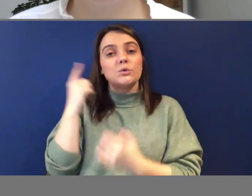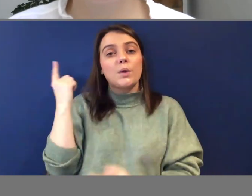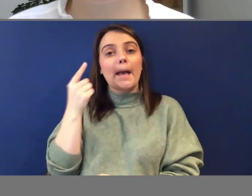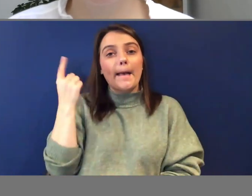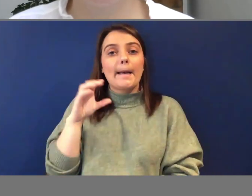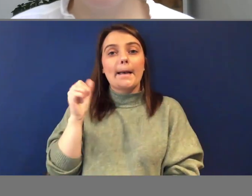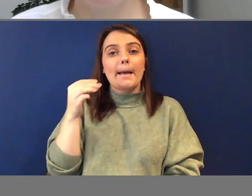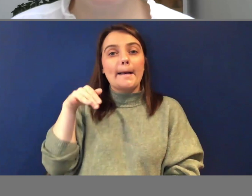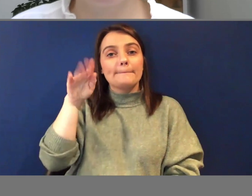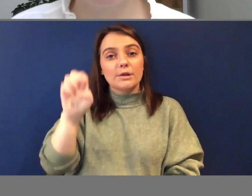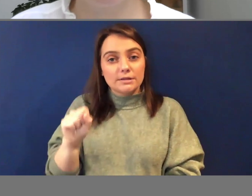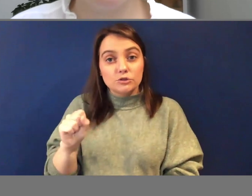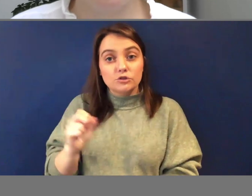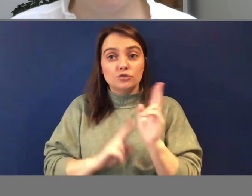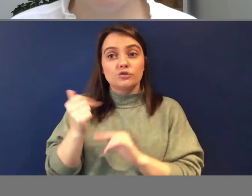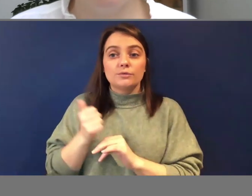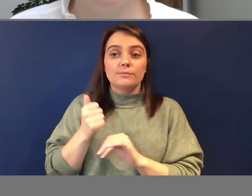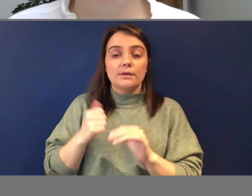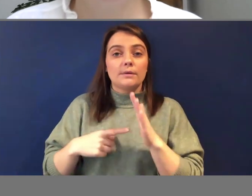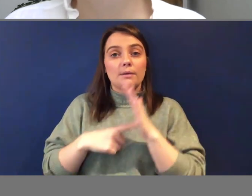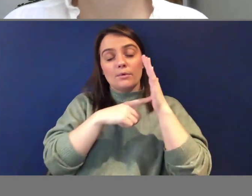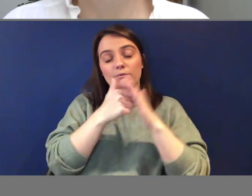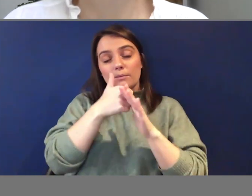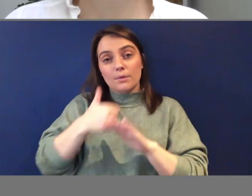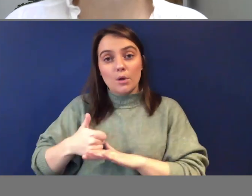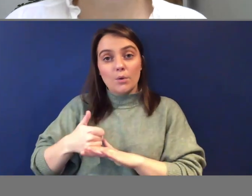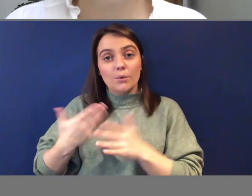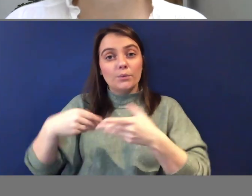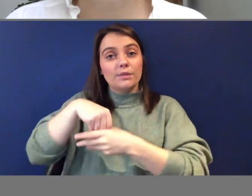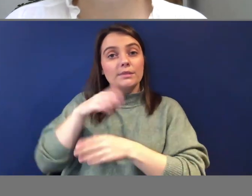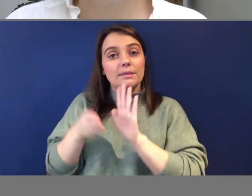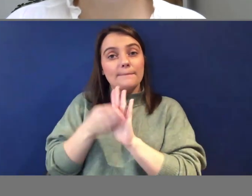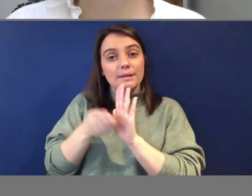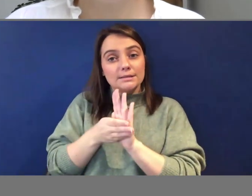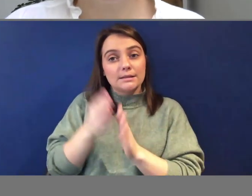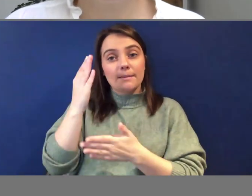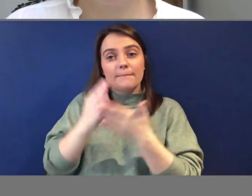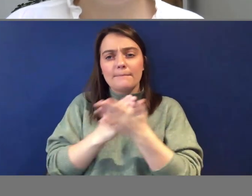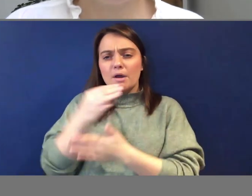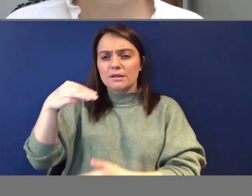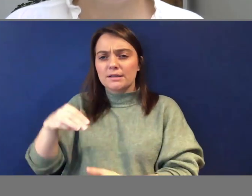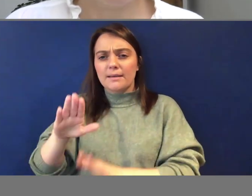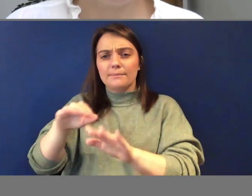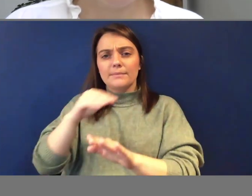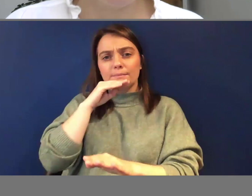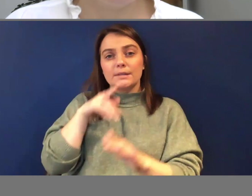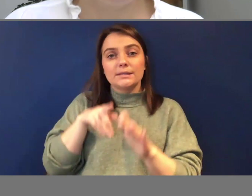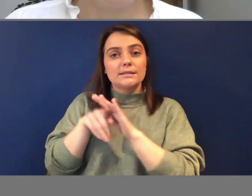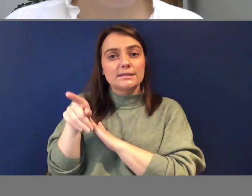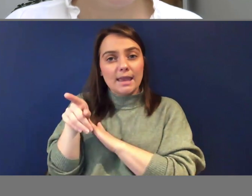above or below entrance level in a building then part M sort of leaves the Escape element Escape